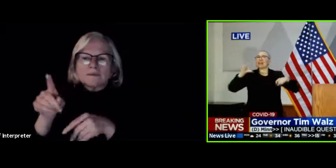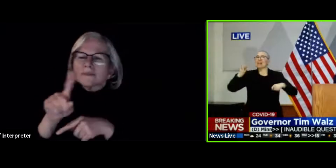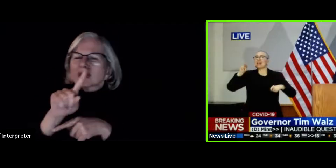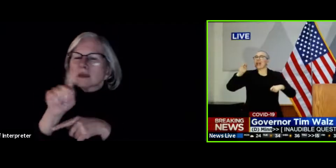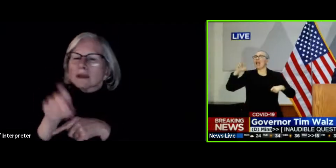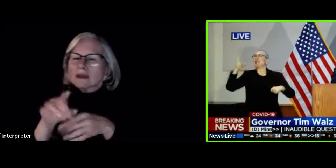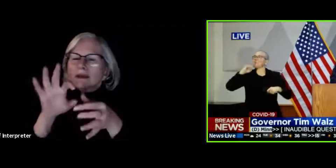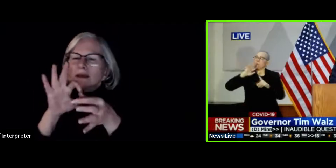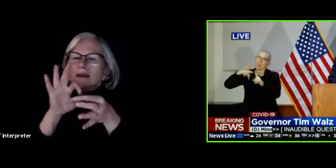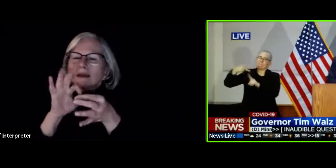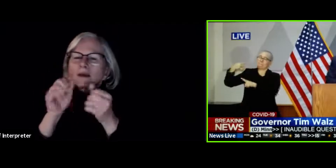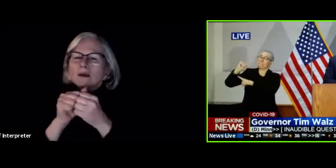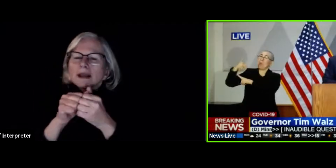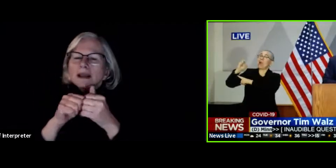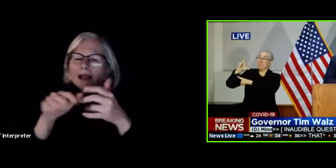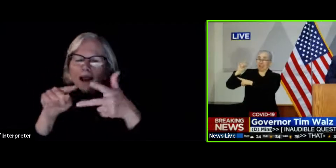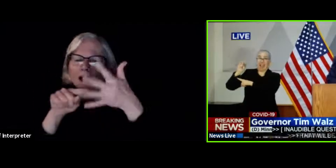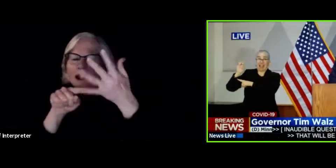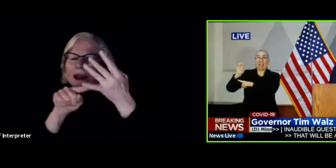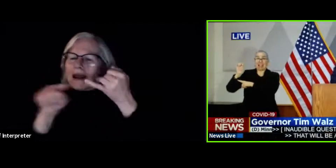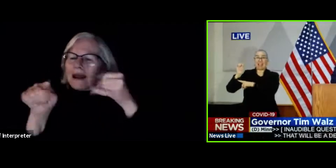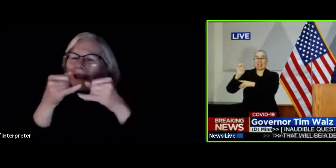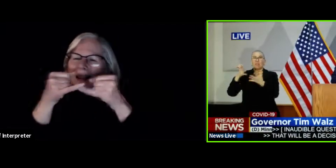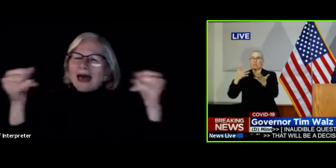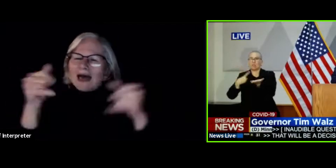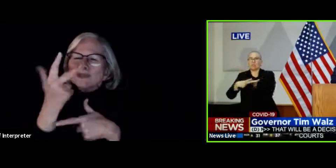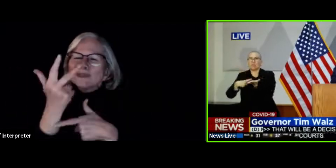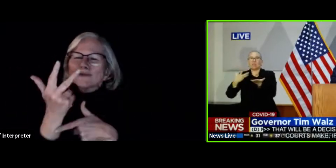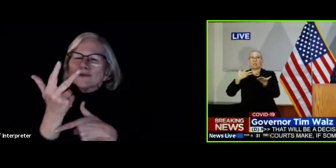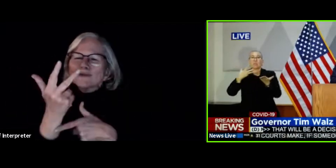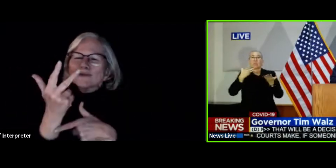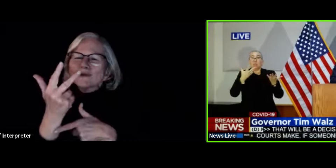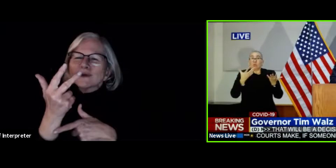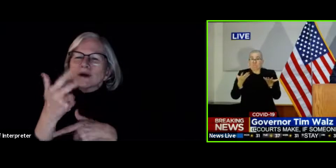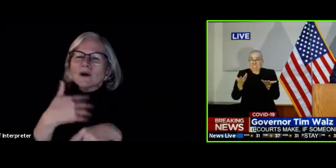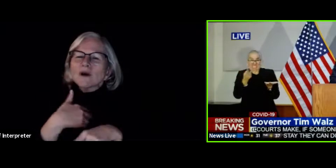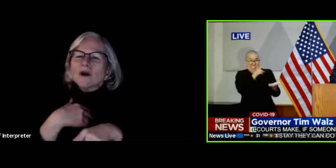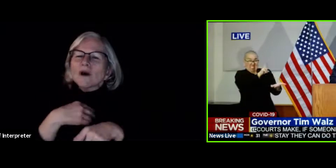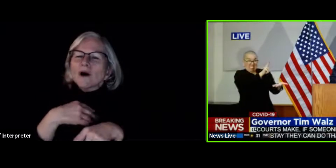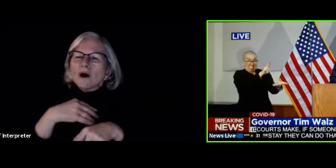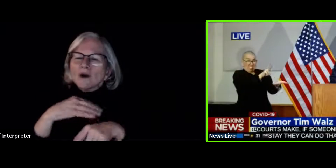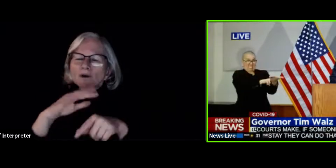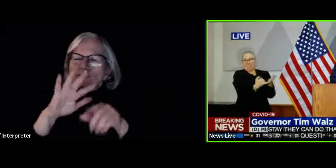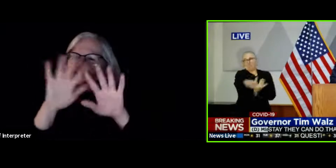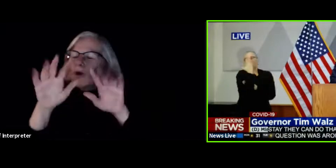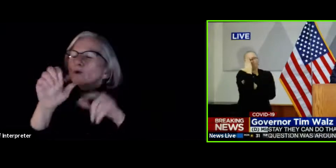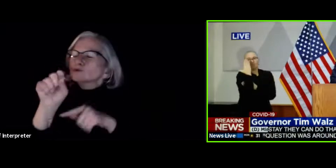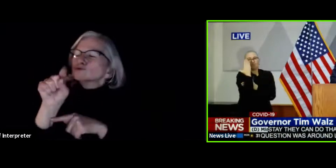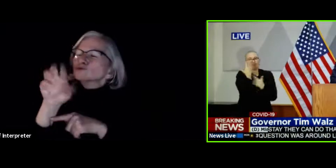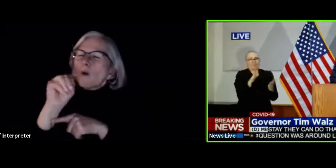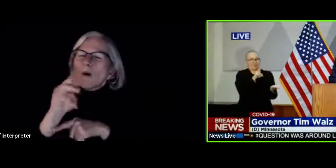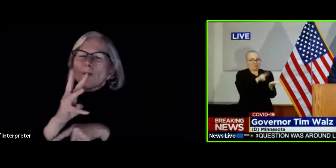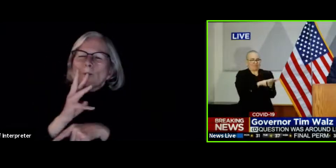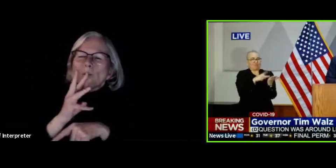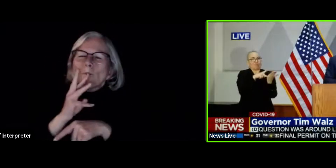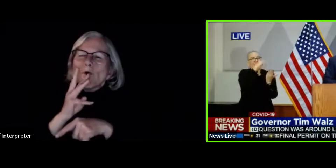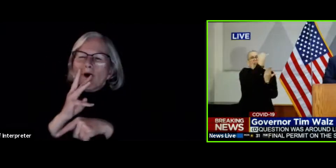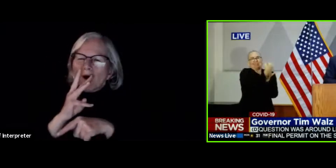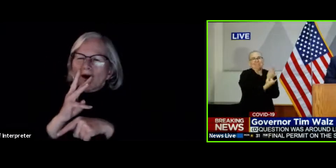PERMIT ON THE STORM WATER RUNOFF WAS ISSUED THIS MORNING. THIS PROJECT HAS HAD THE MOST EXTENSIVE REVIEW IN MINNESOTA HISTORY.